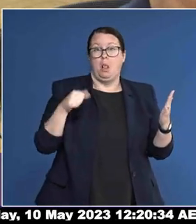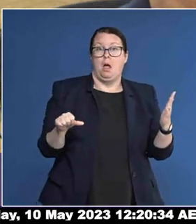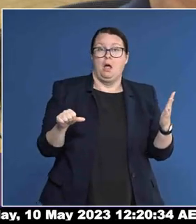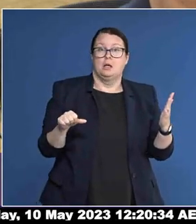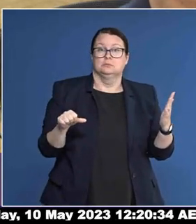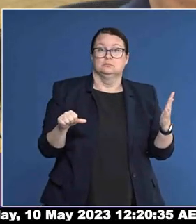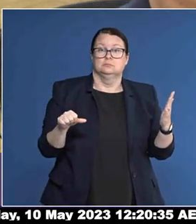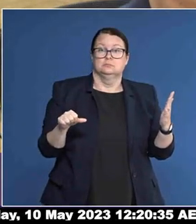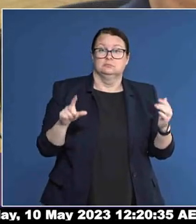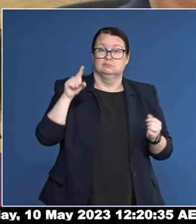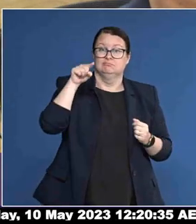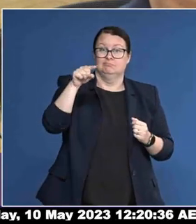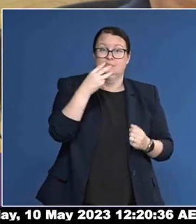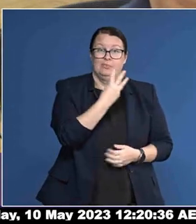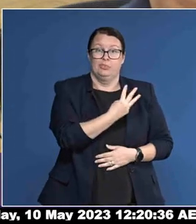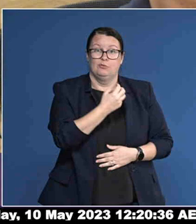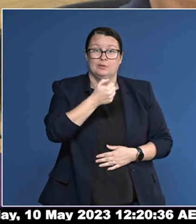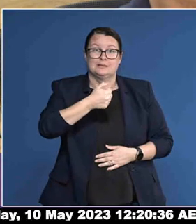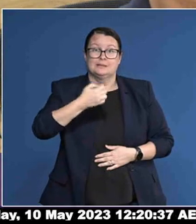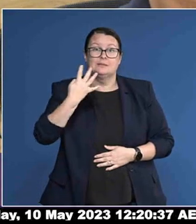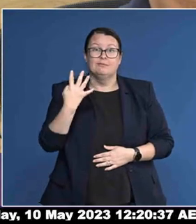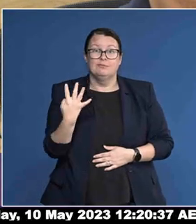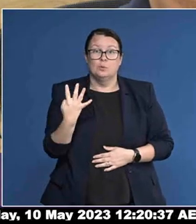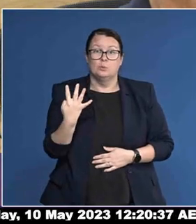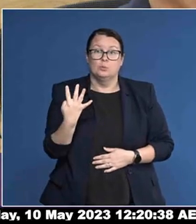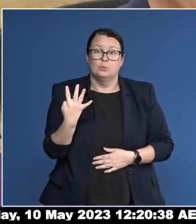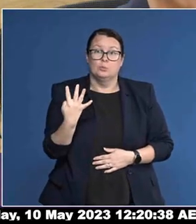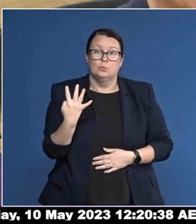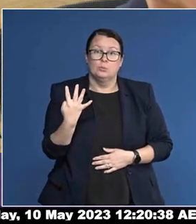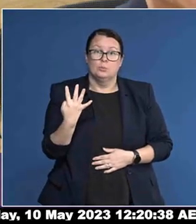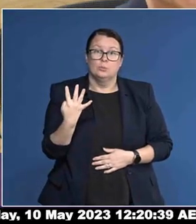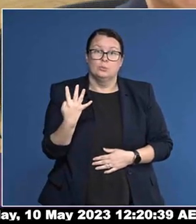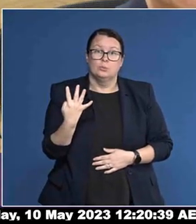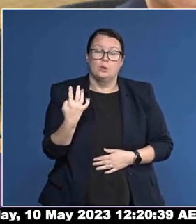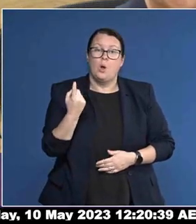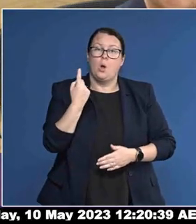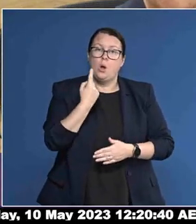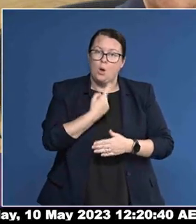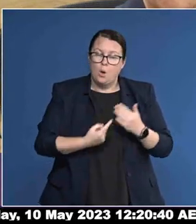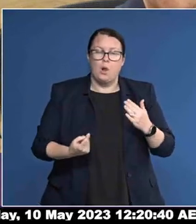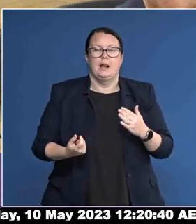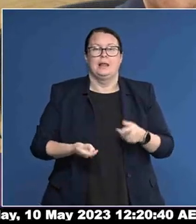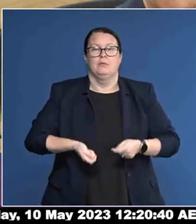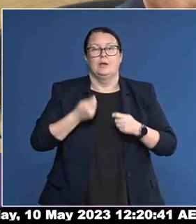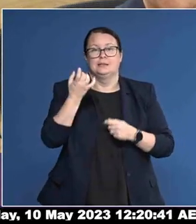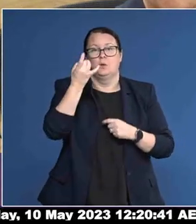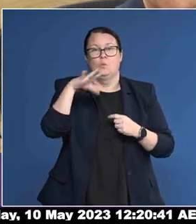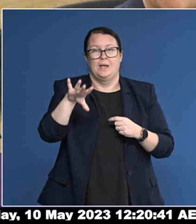provision was raised only on one occasion over the course of almost a 20-year period?